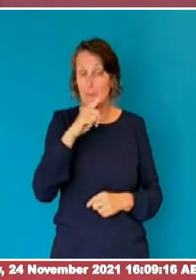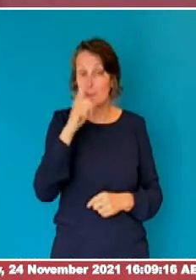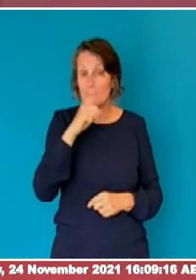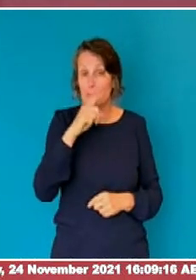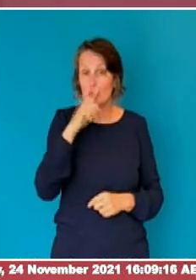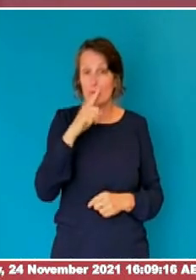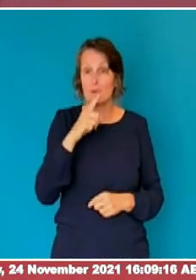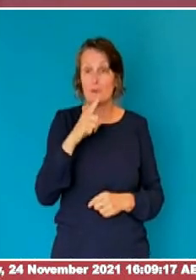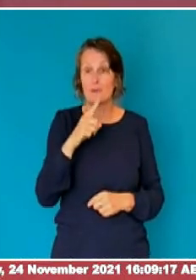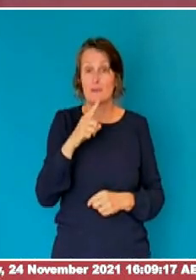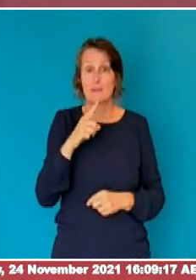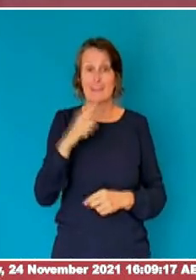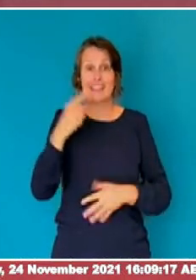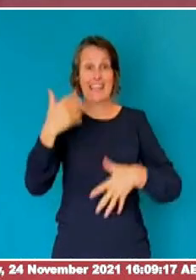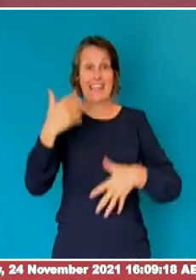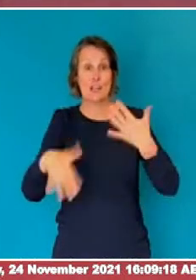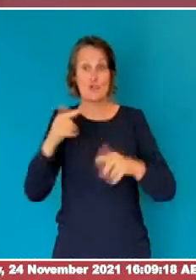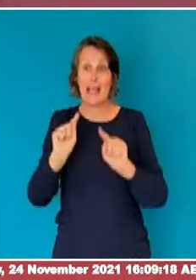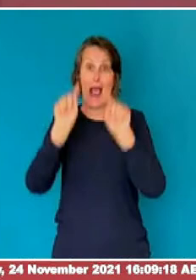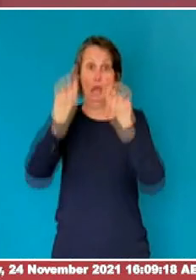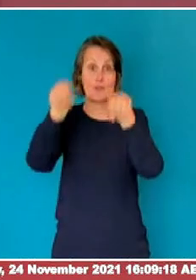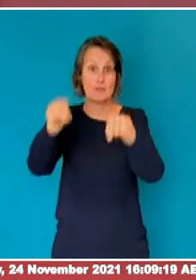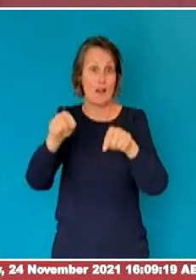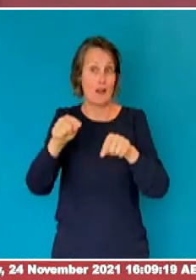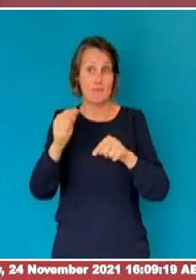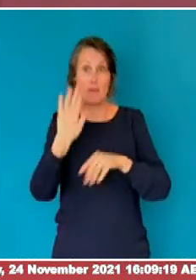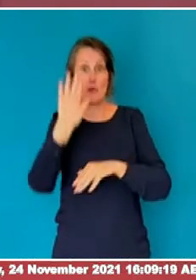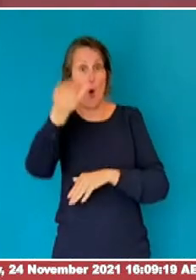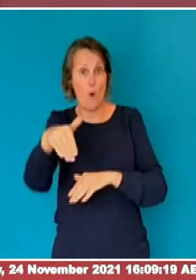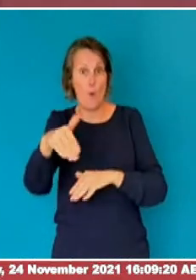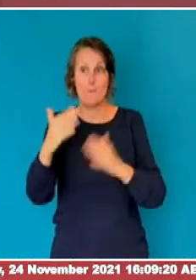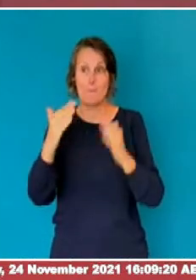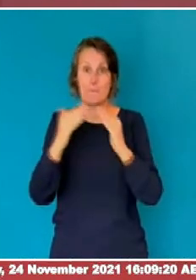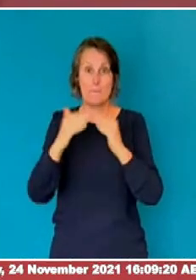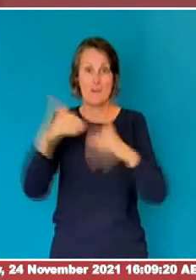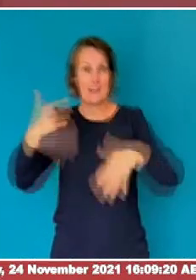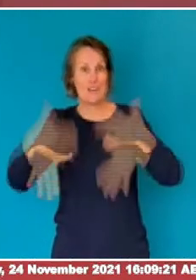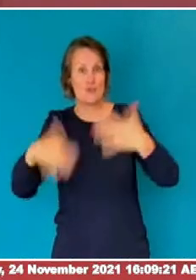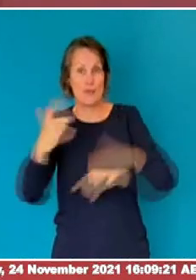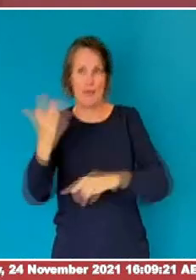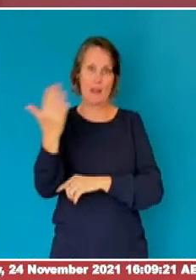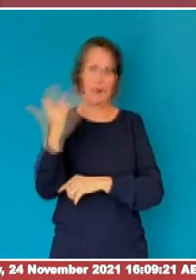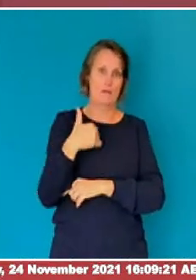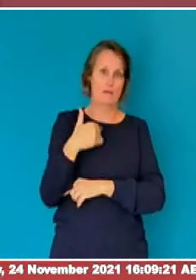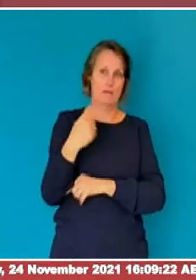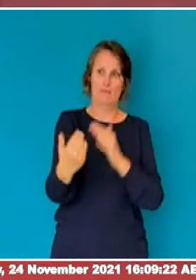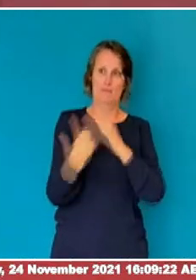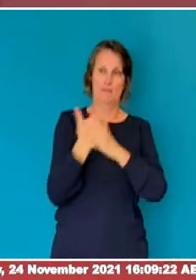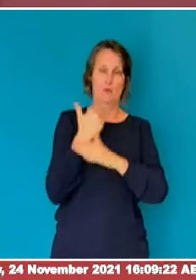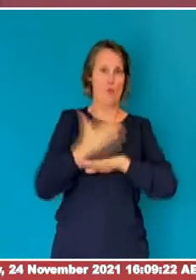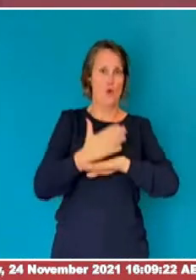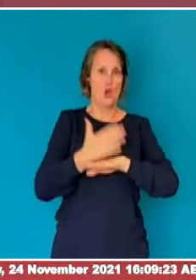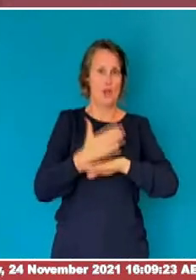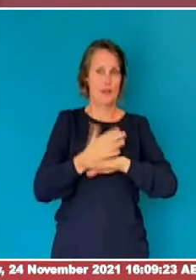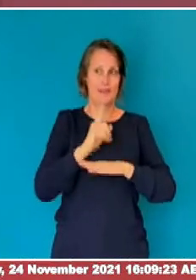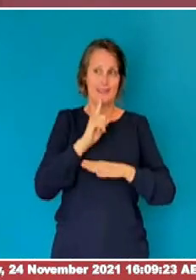are non work related injuries who come in and say "I need toÂ I've injured myself